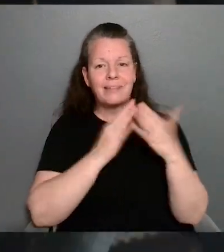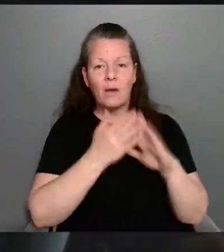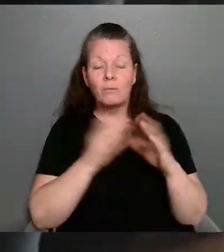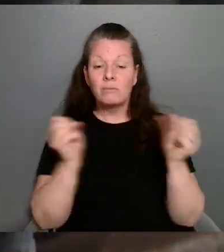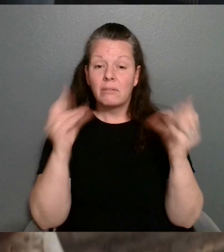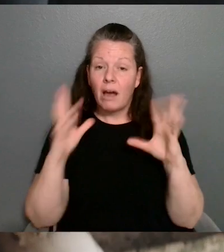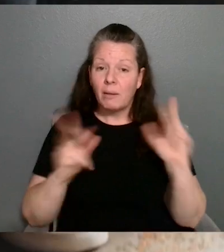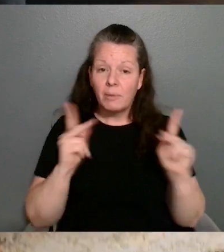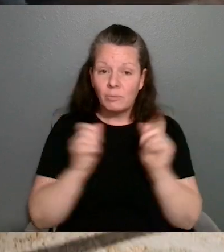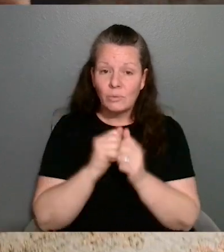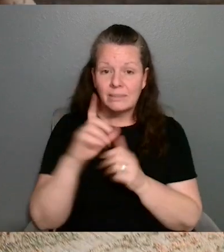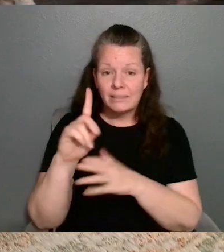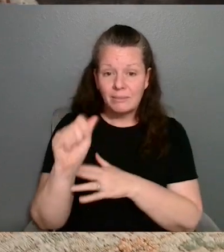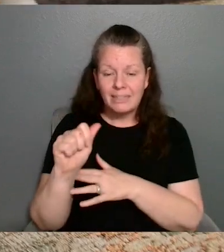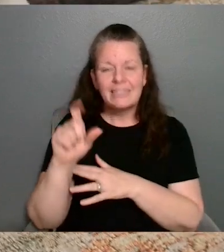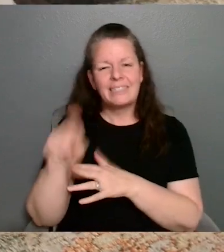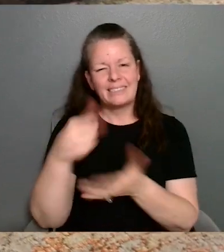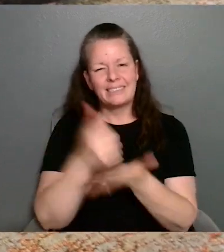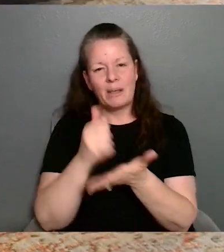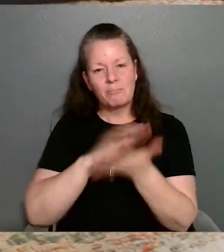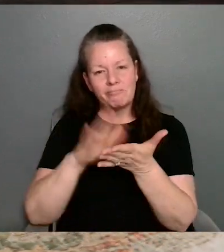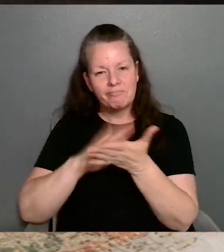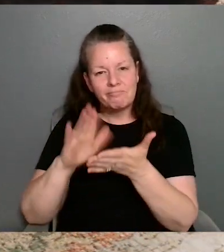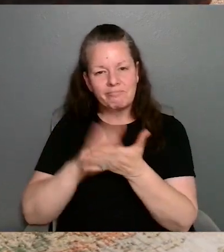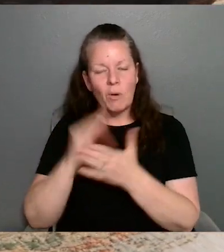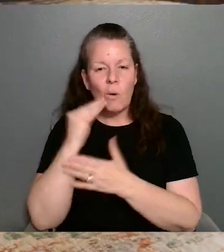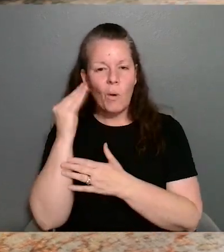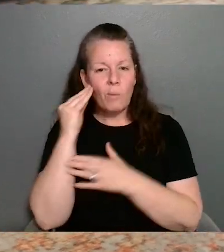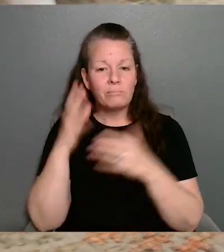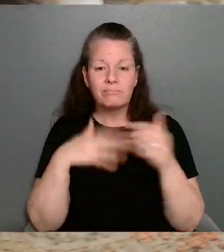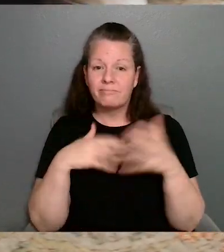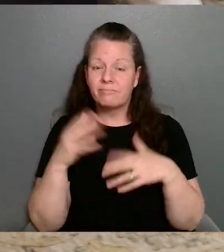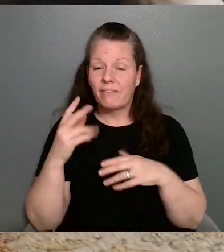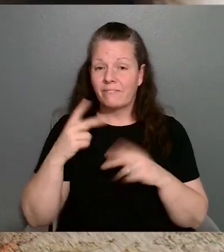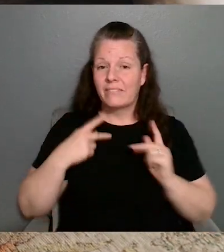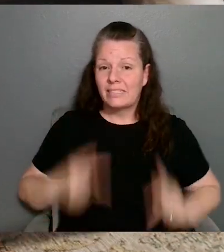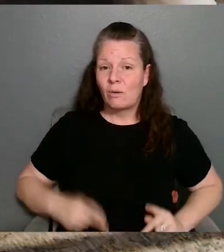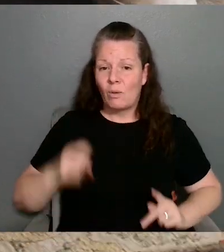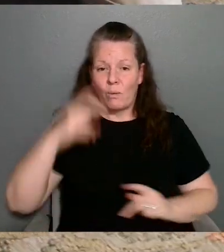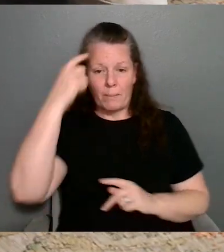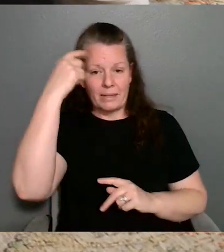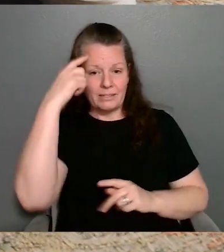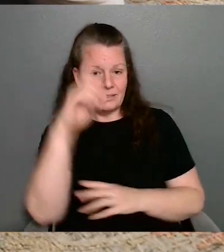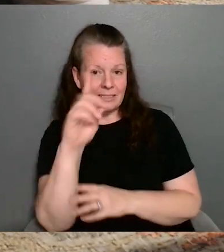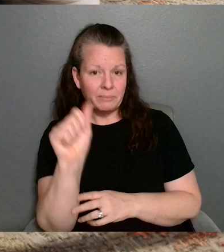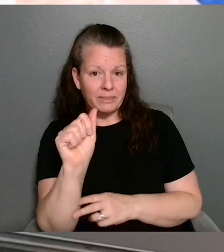Lots of people with disabilities need help keeping our homes clean, due to either physical or mental disabilities,